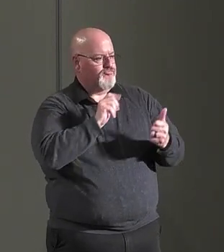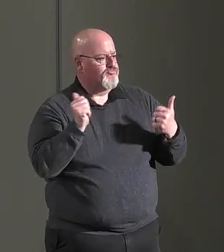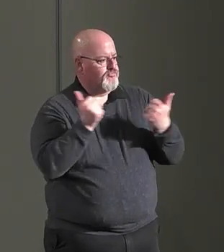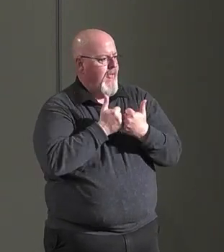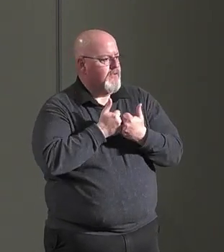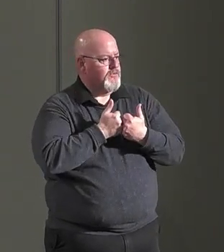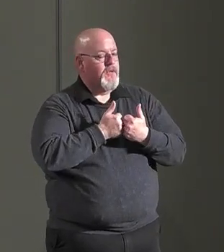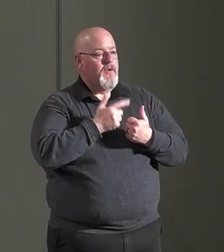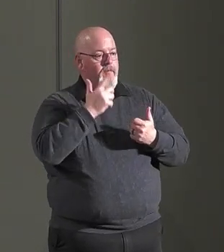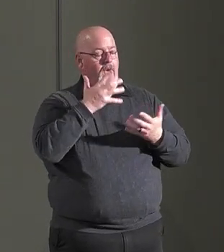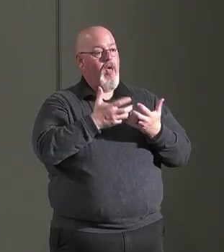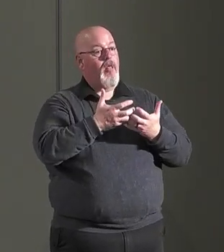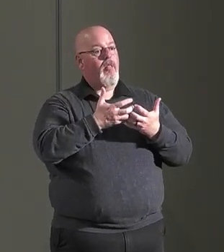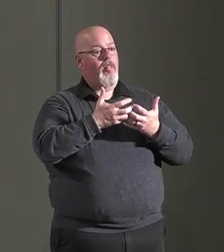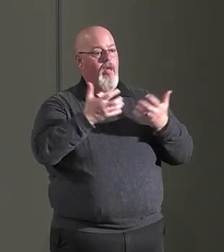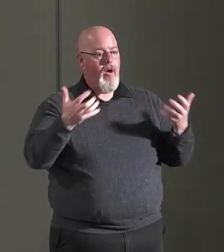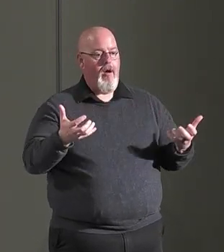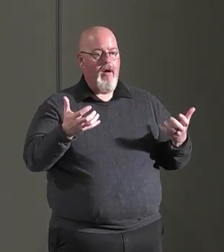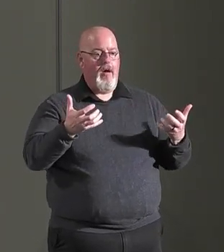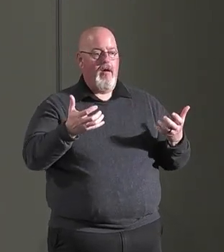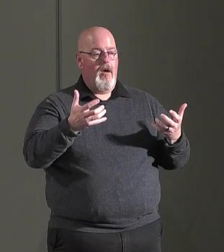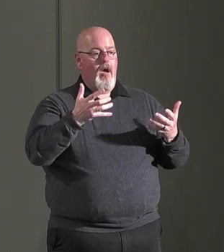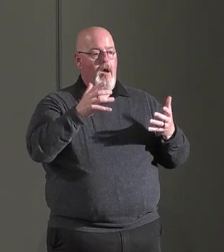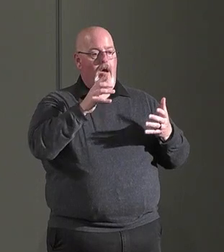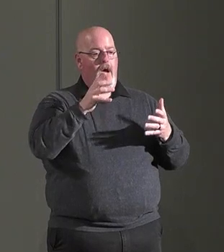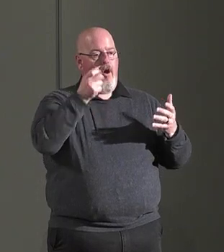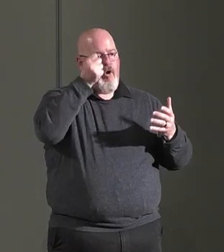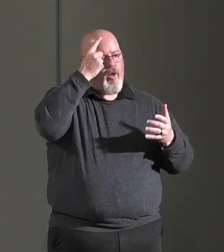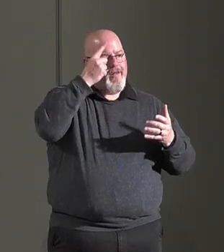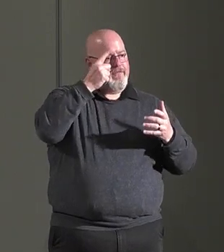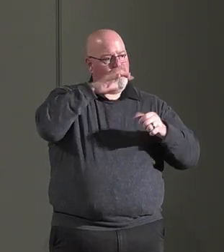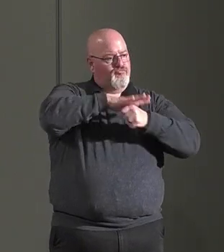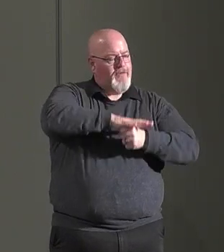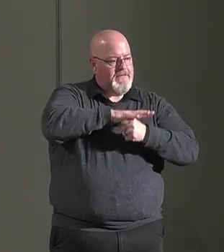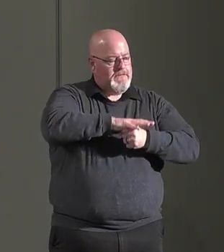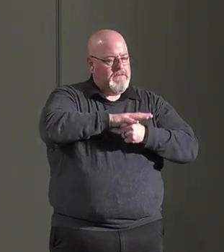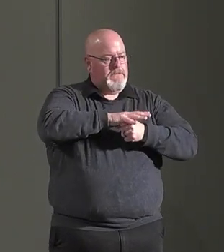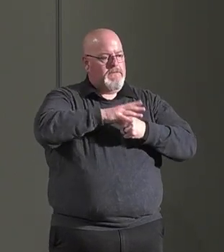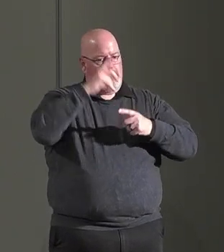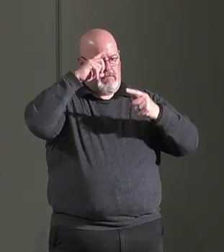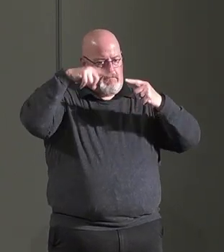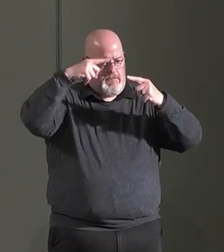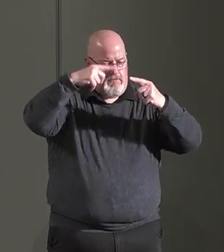because it places a lot of cognitive stress on people.